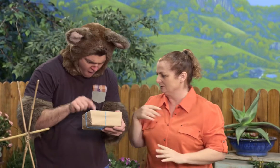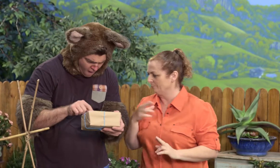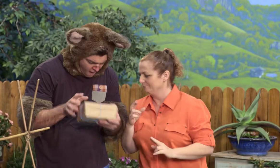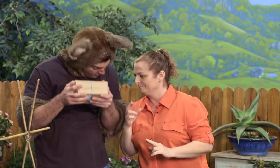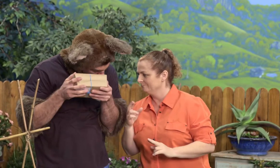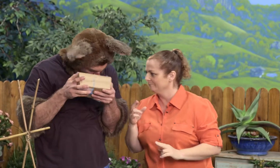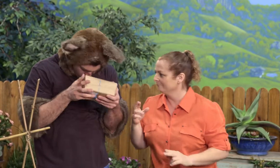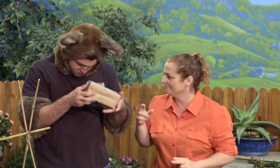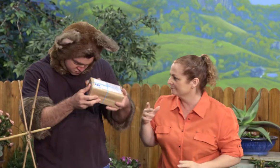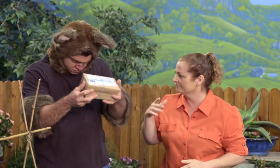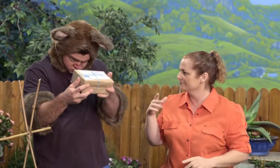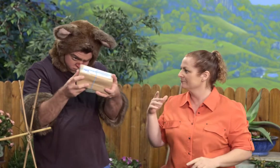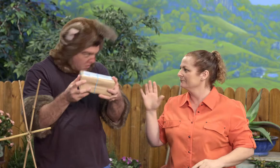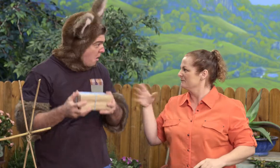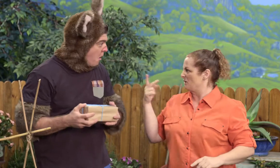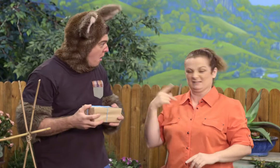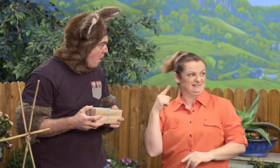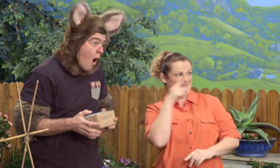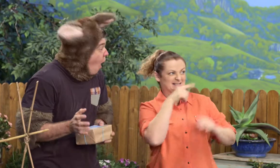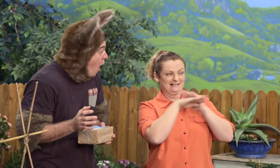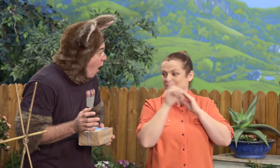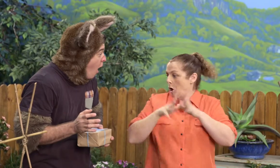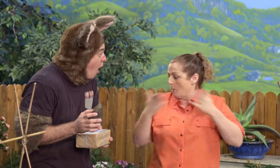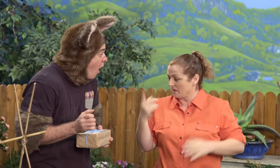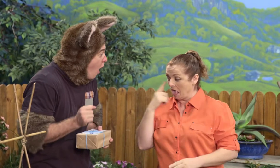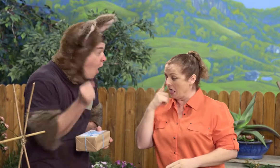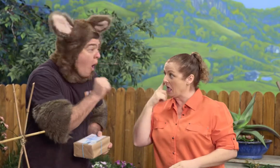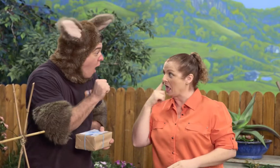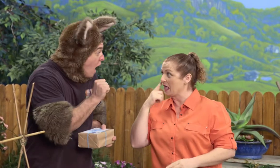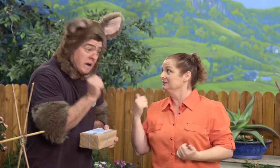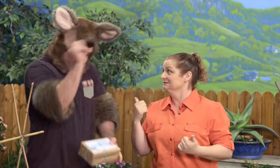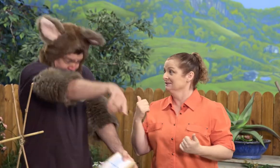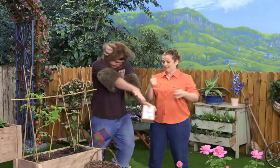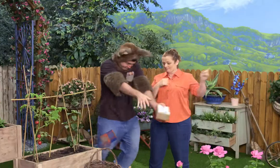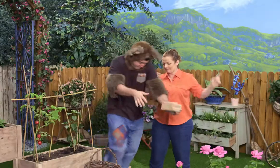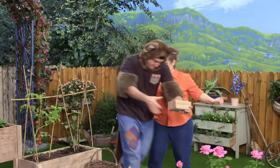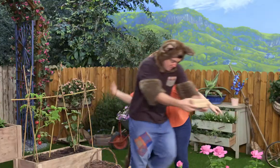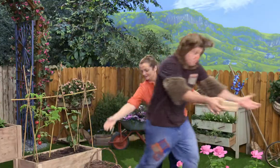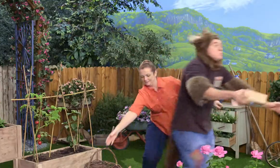Oh! Why don't we go inside and open it and see what it is? OK, let's go!